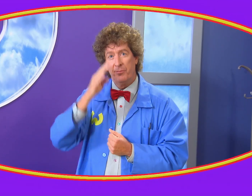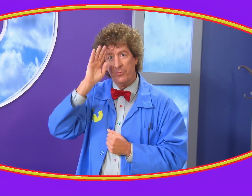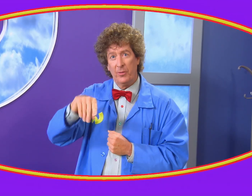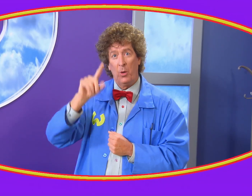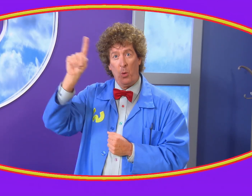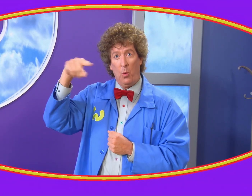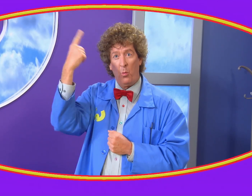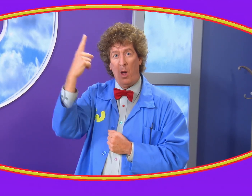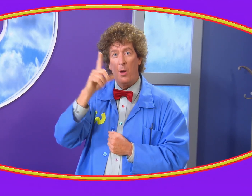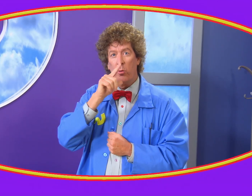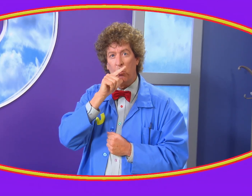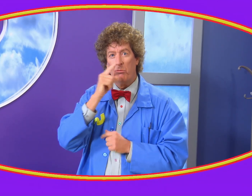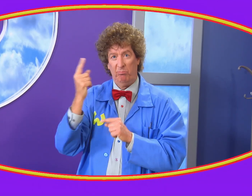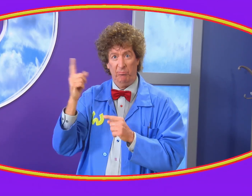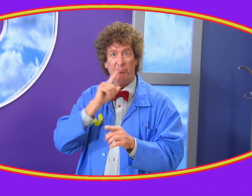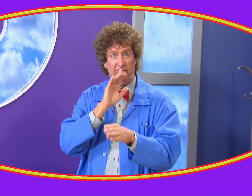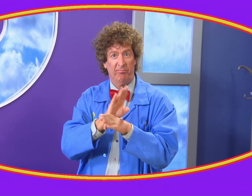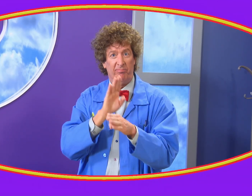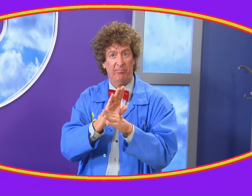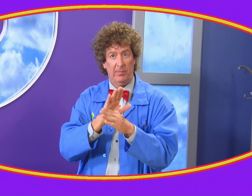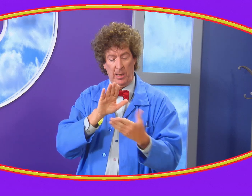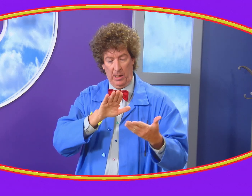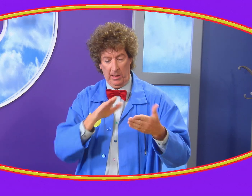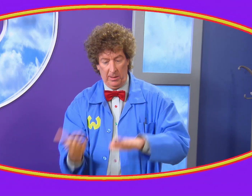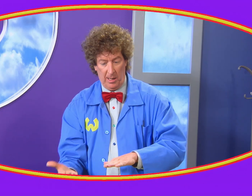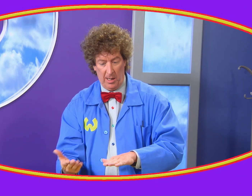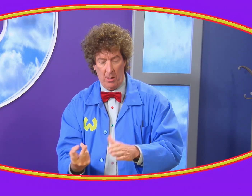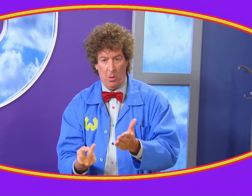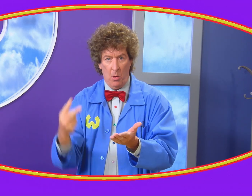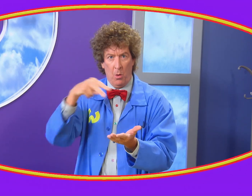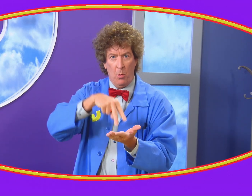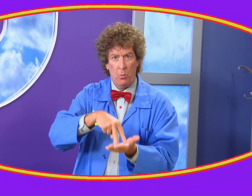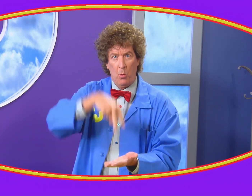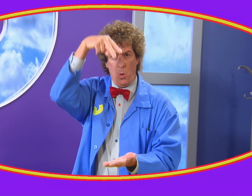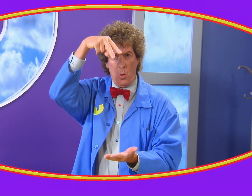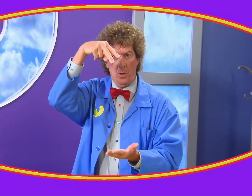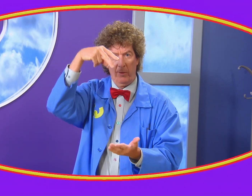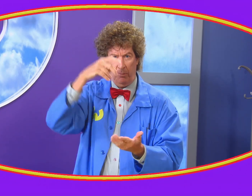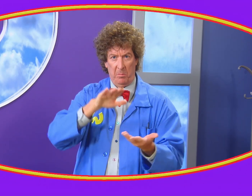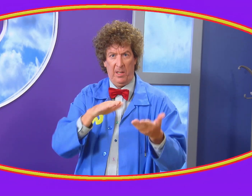DID YOU KNOW HE DIED AND CAME BACK TO LIFE AGAIN?